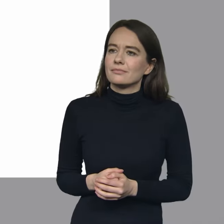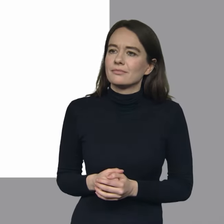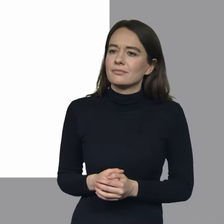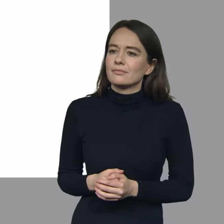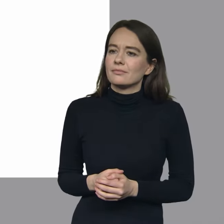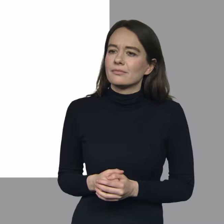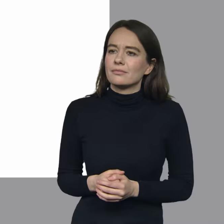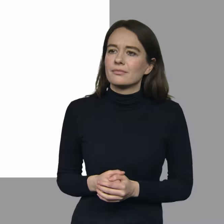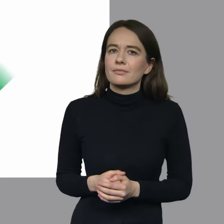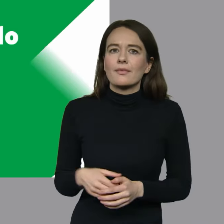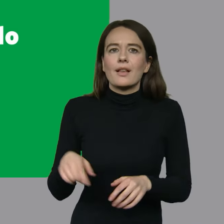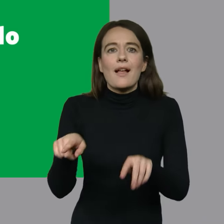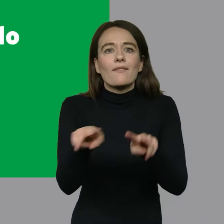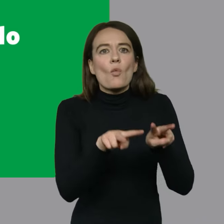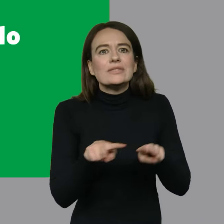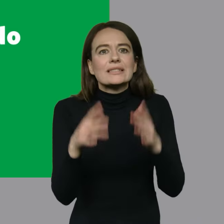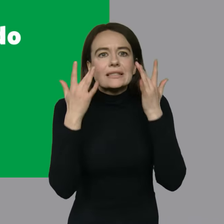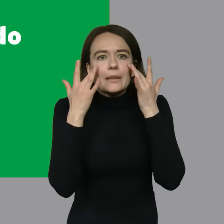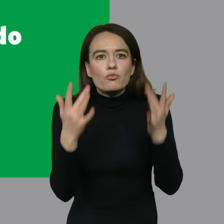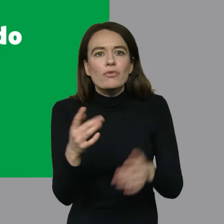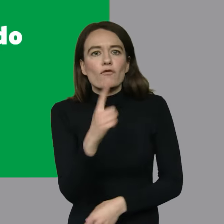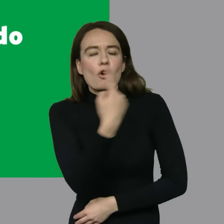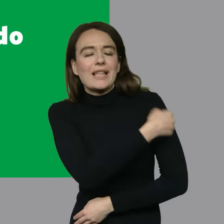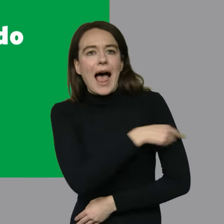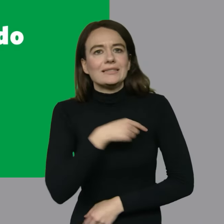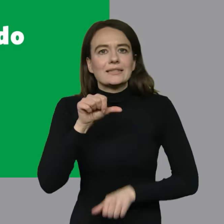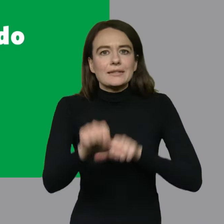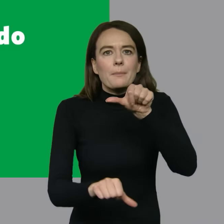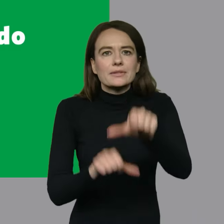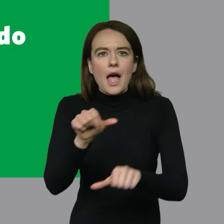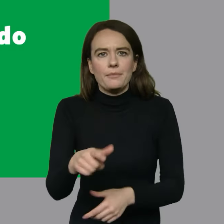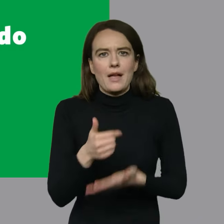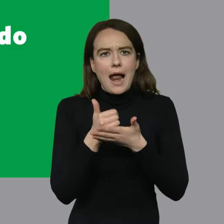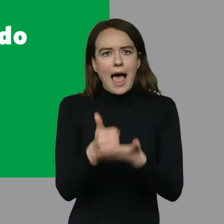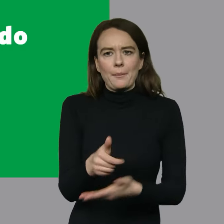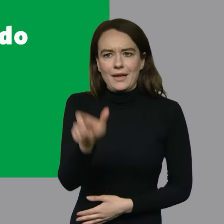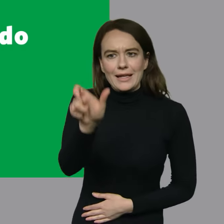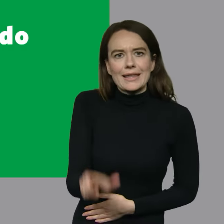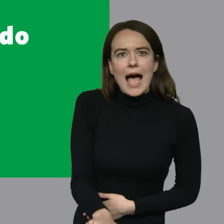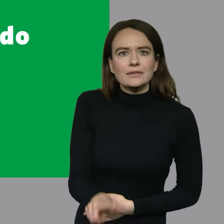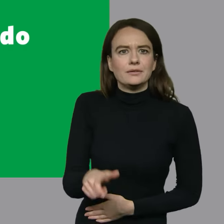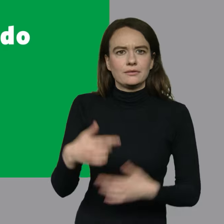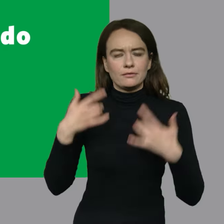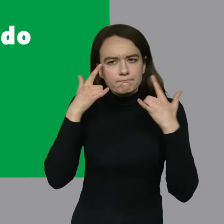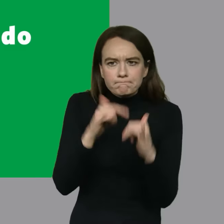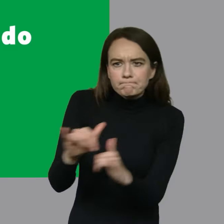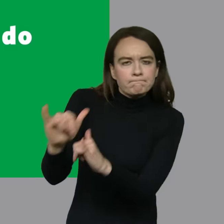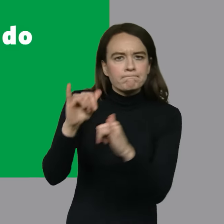This video will demonstrate the first aid steps you should take to help a casualty using basic life support.